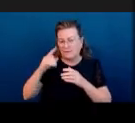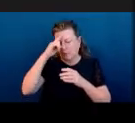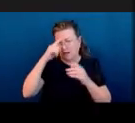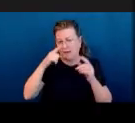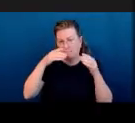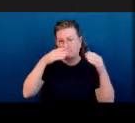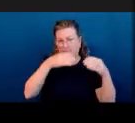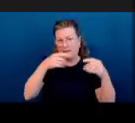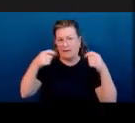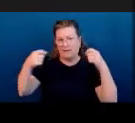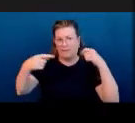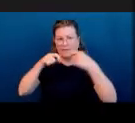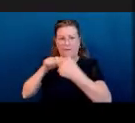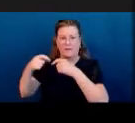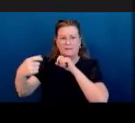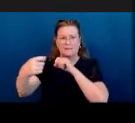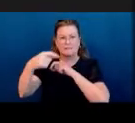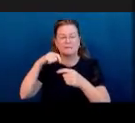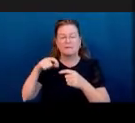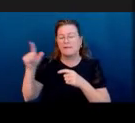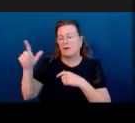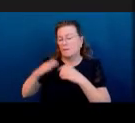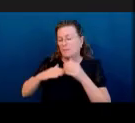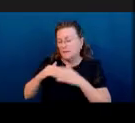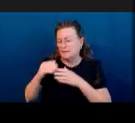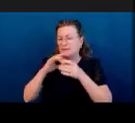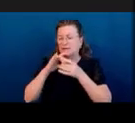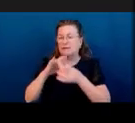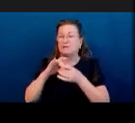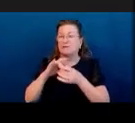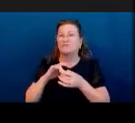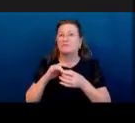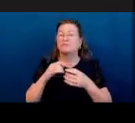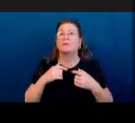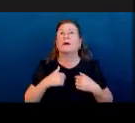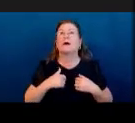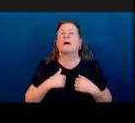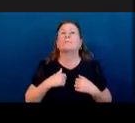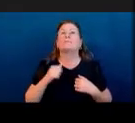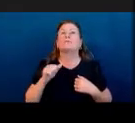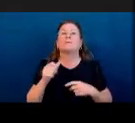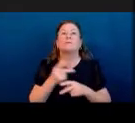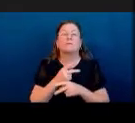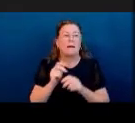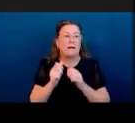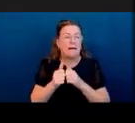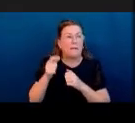how they're building connections. So my job is to figure out, how are you building connections, and how can this